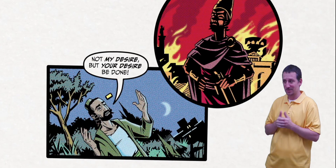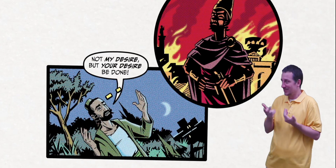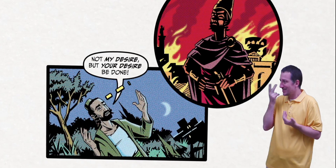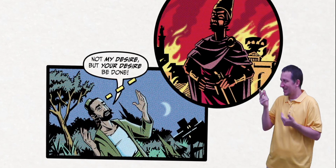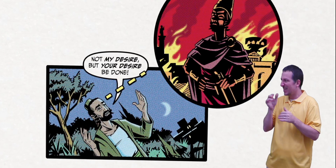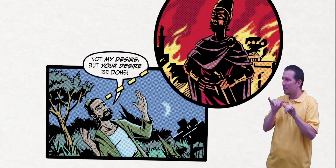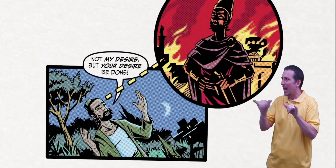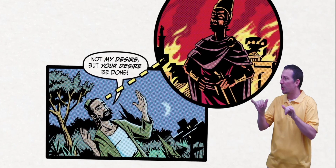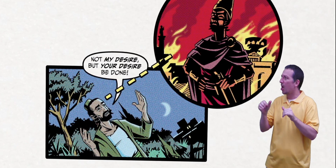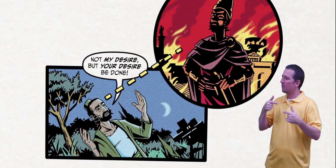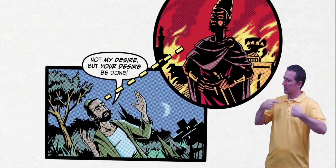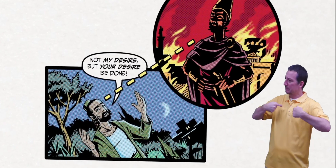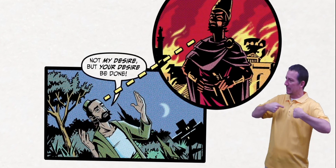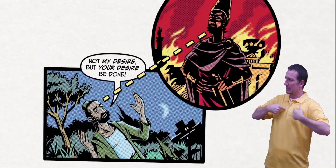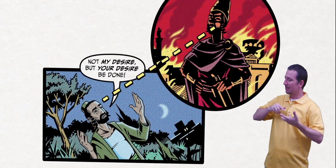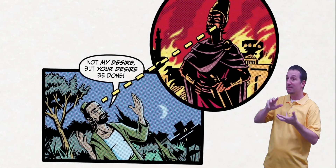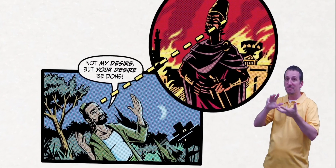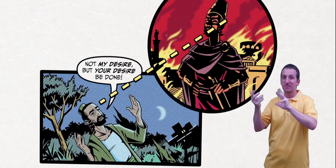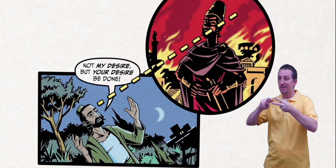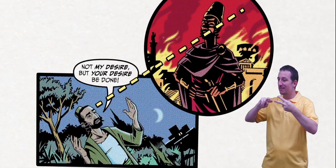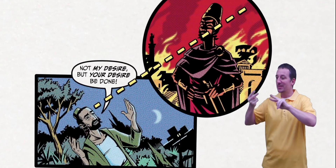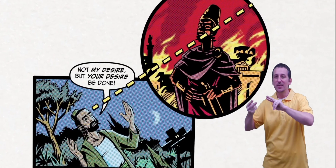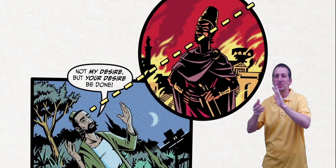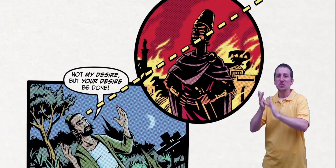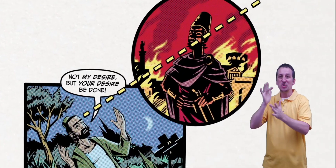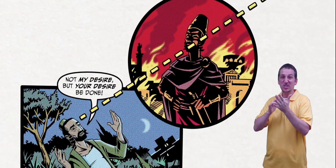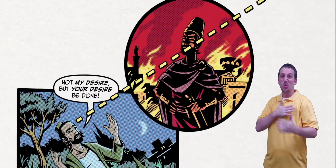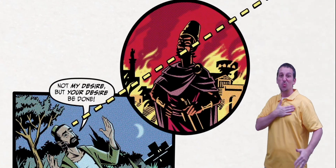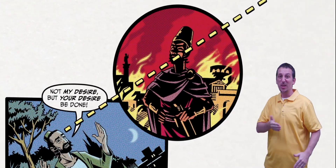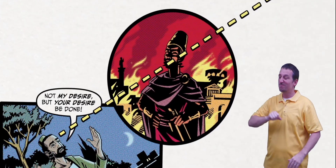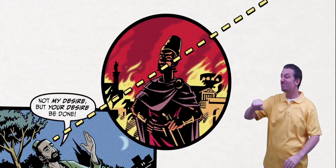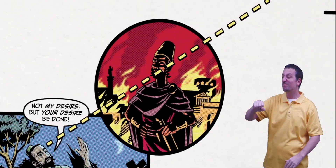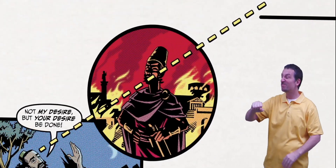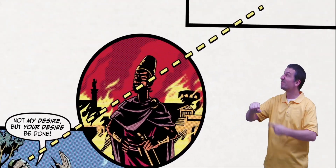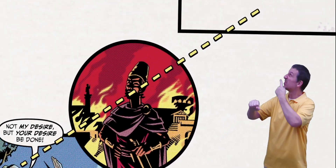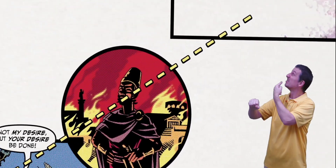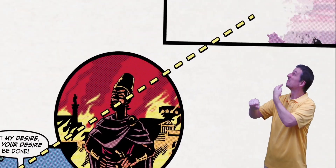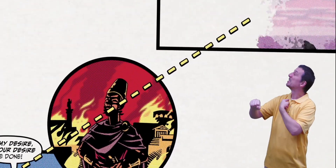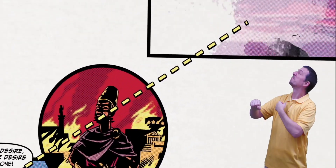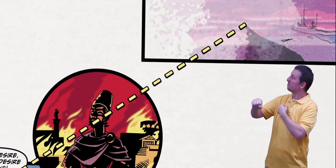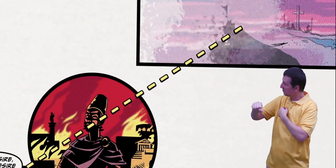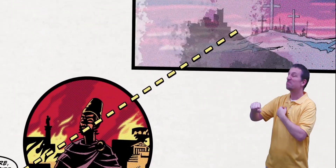So the pattern flips. And you have one person resisting temptation,